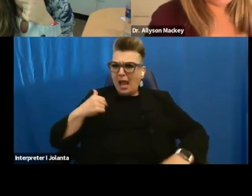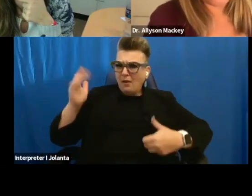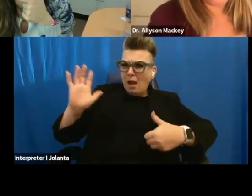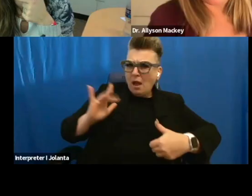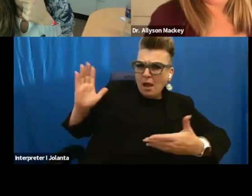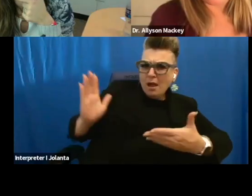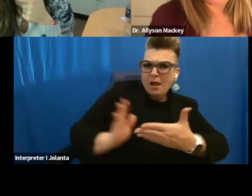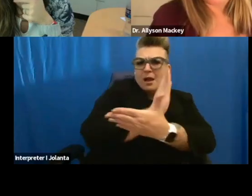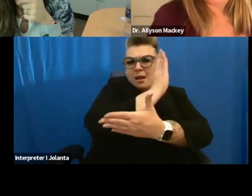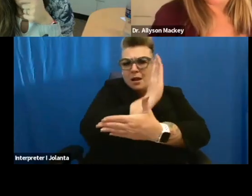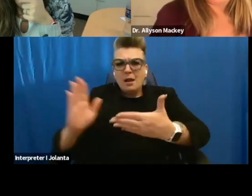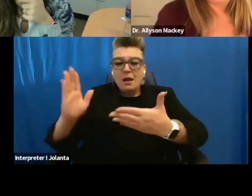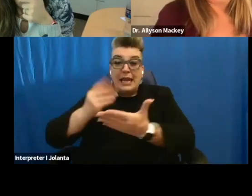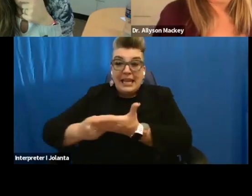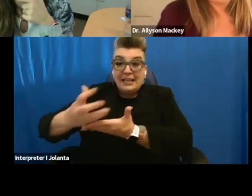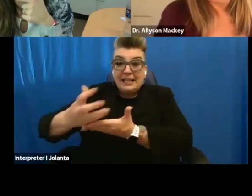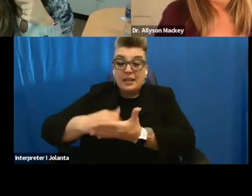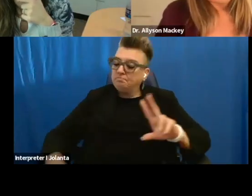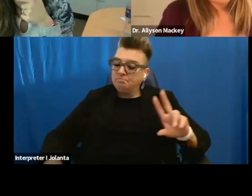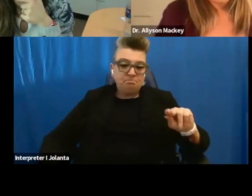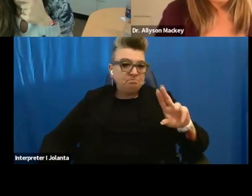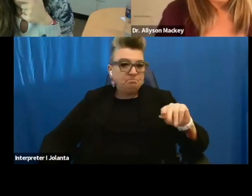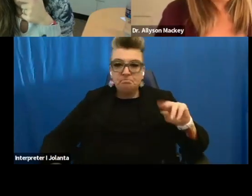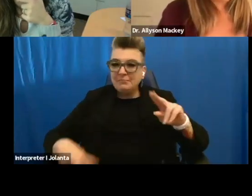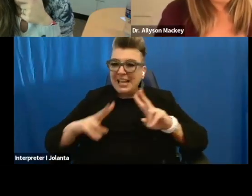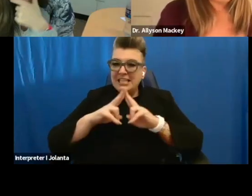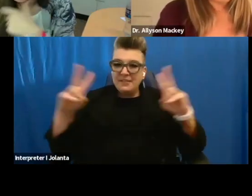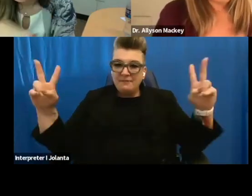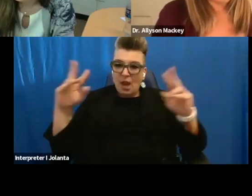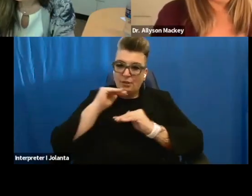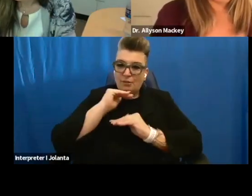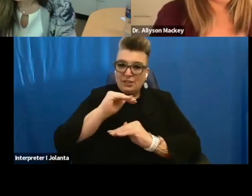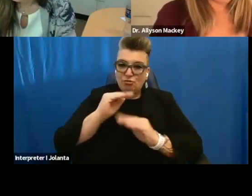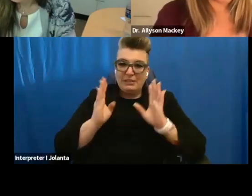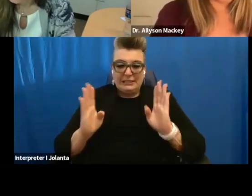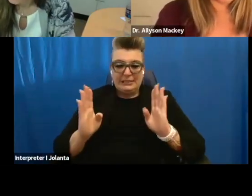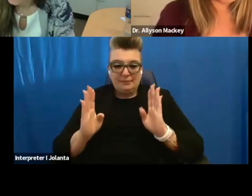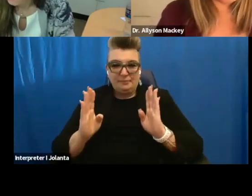families who are participating um so I don't know it'll be really interesting to look at